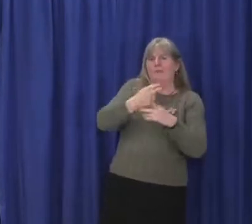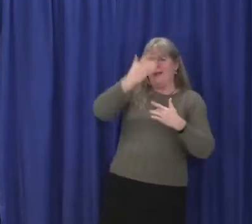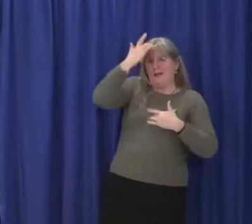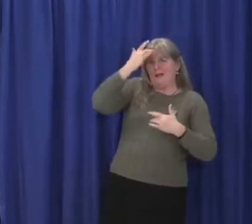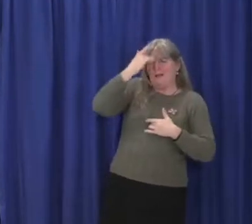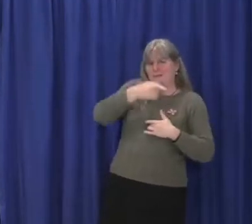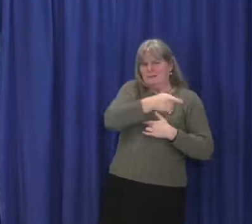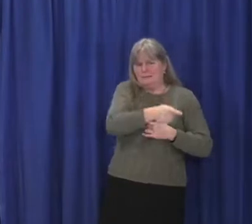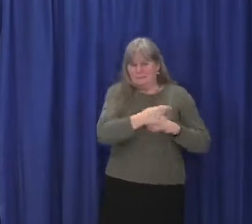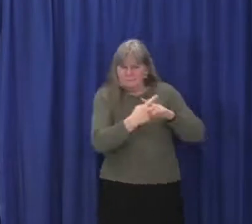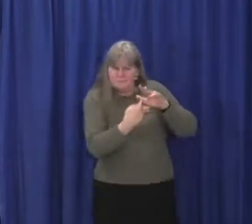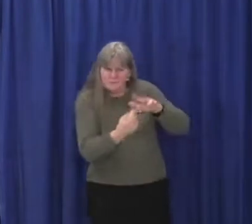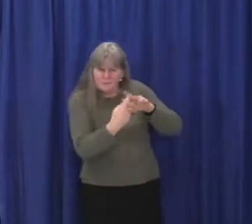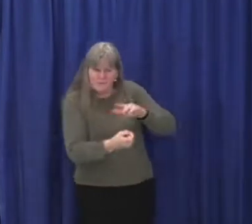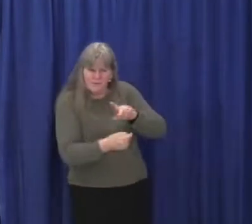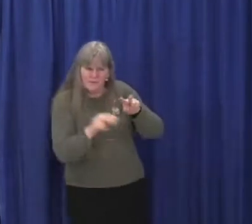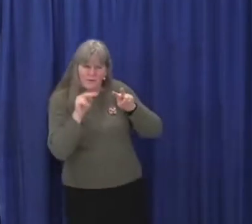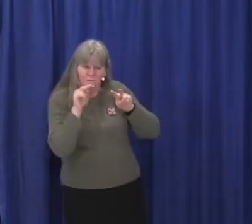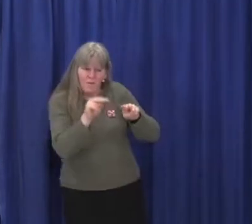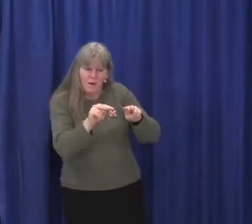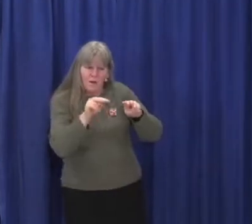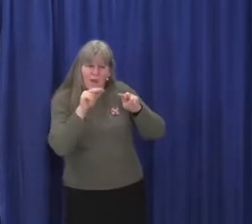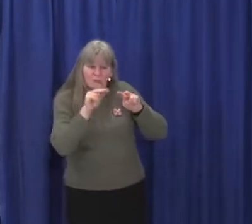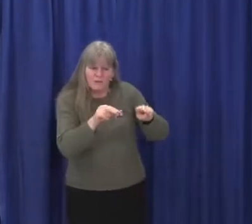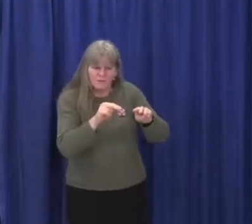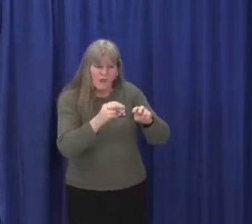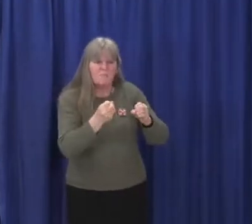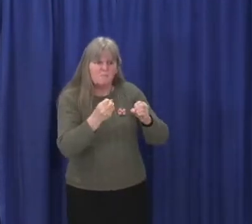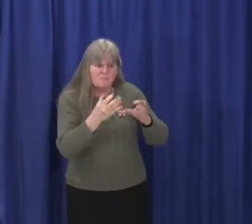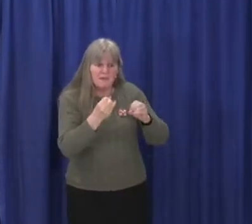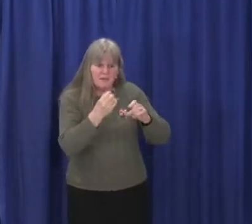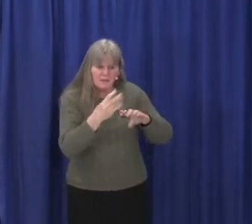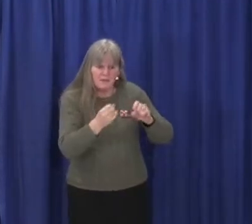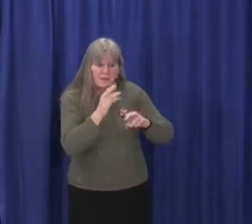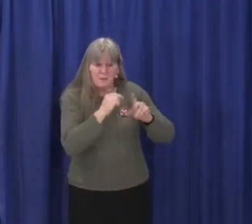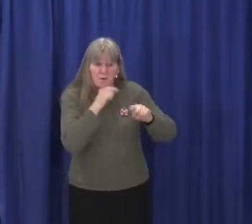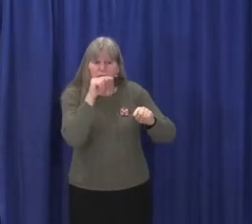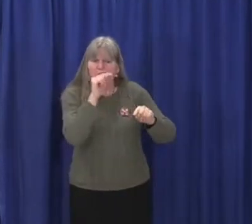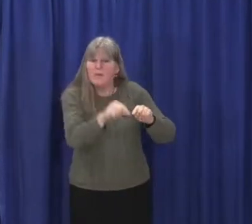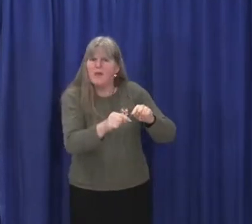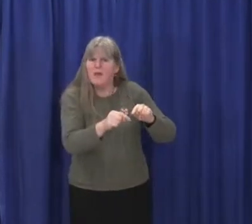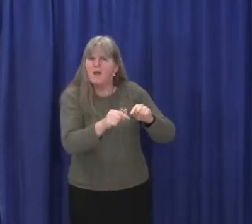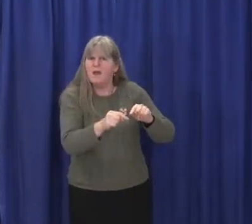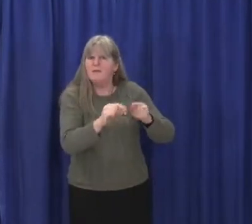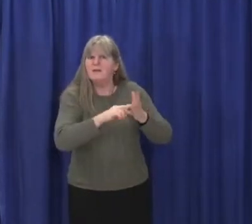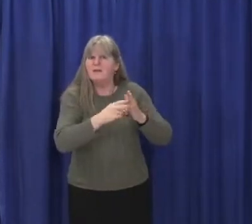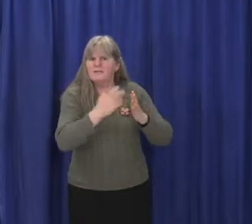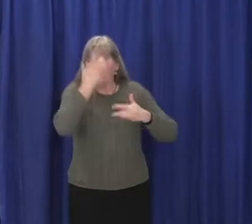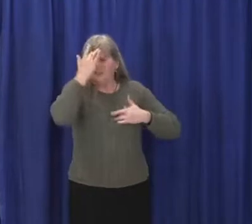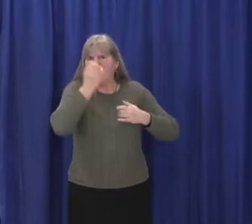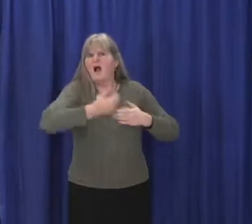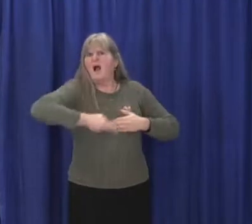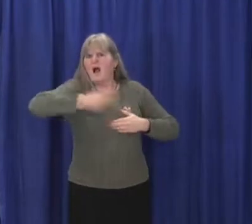ongoing cases of COVID-19 within our school communities. In this process, it will be important